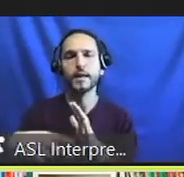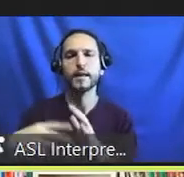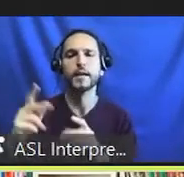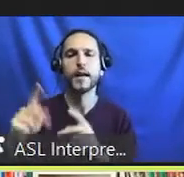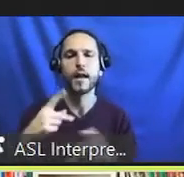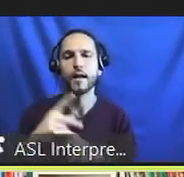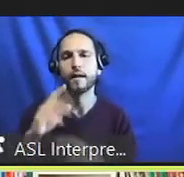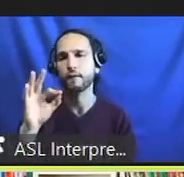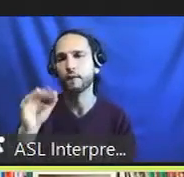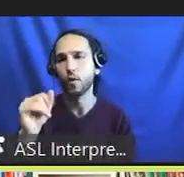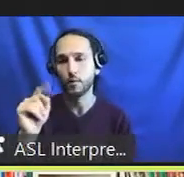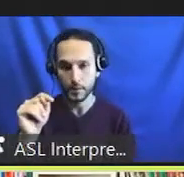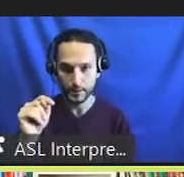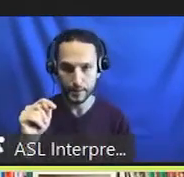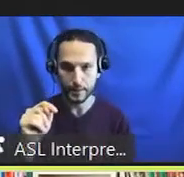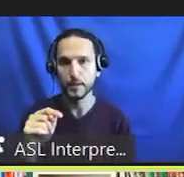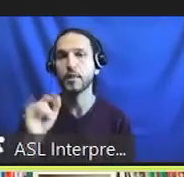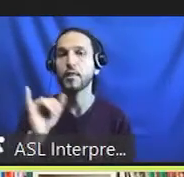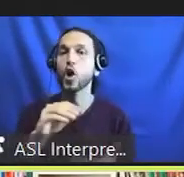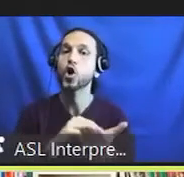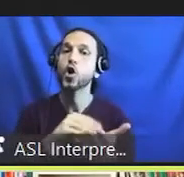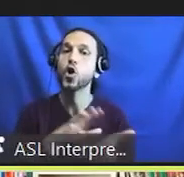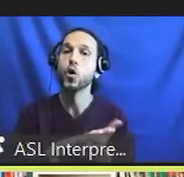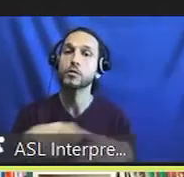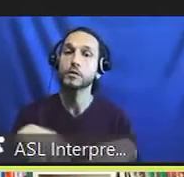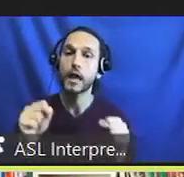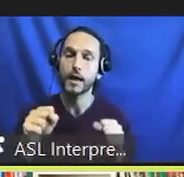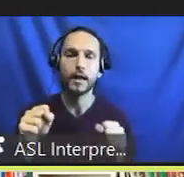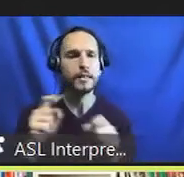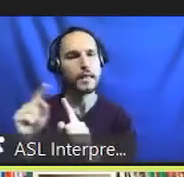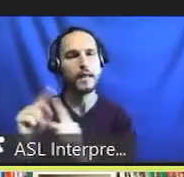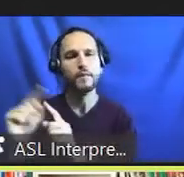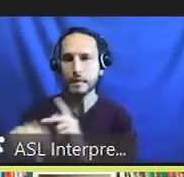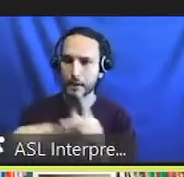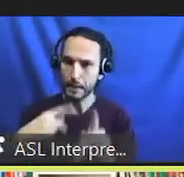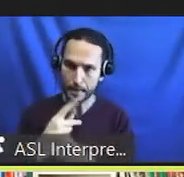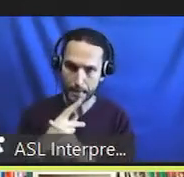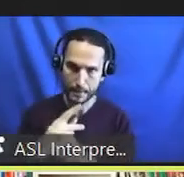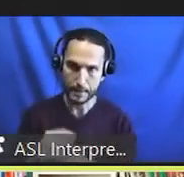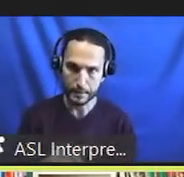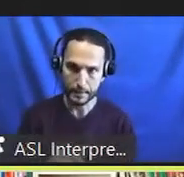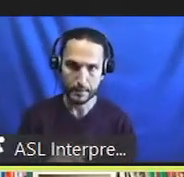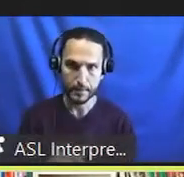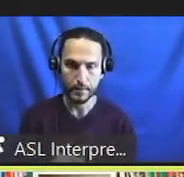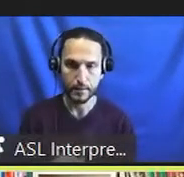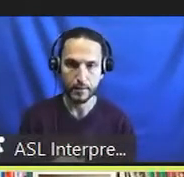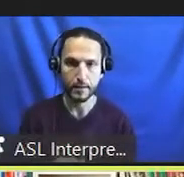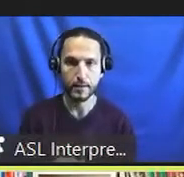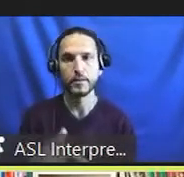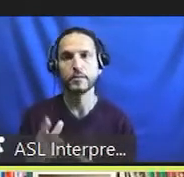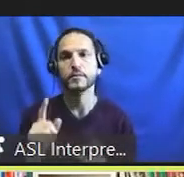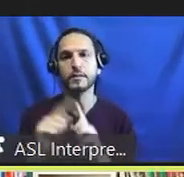So when it comes to notetaking, there are really myriad formats, levels of accuracy,